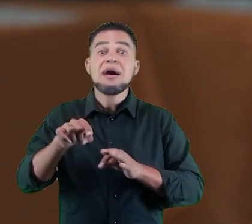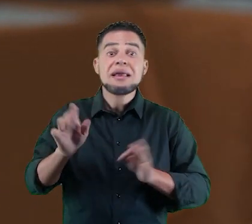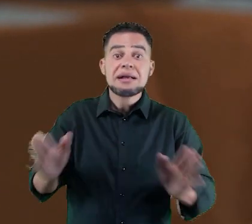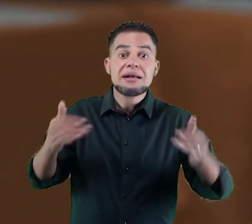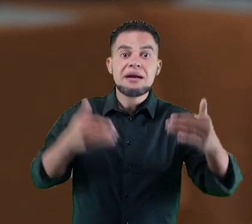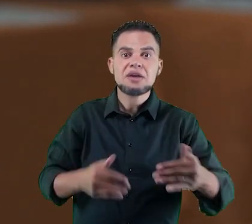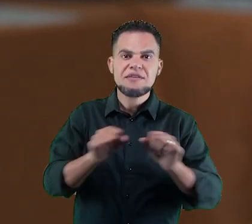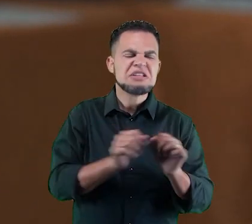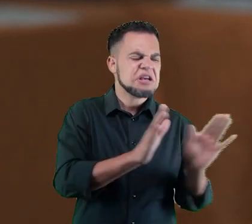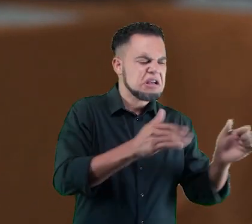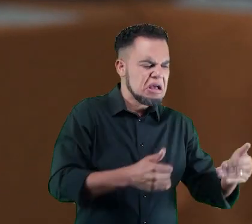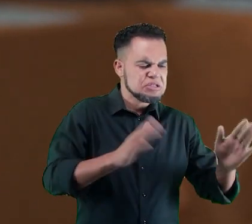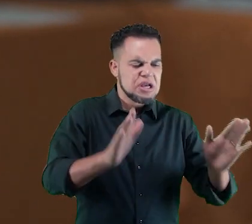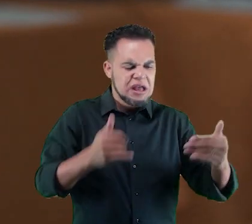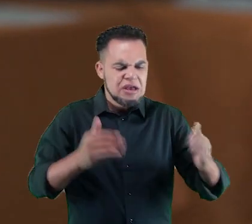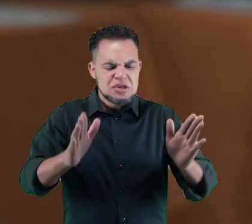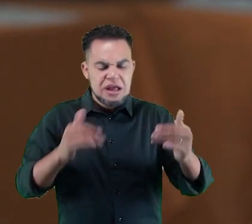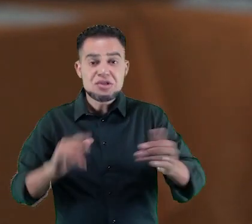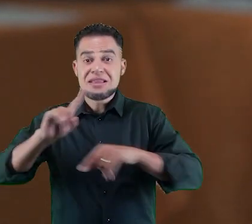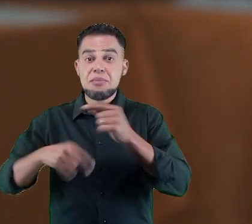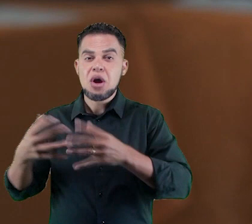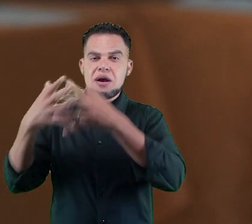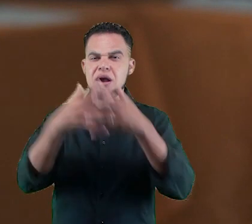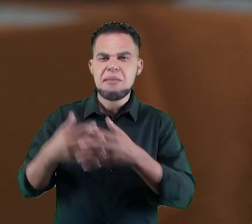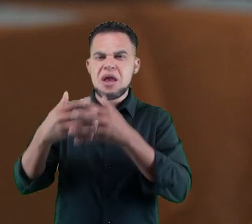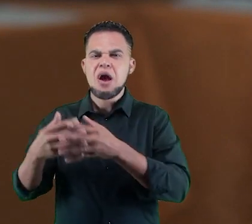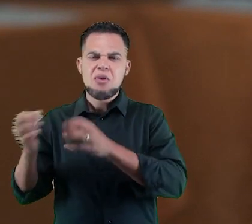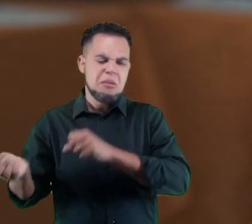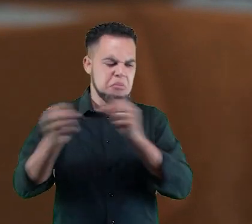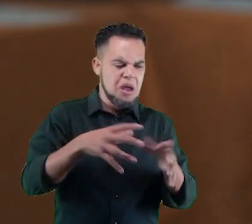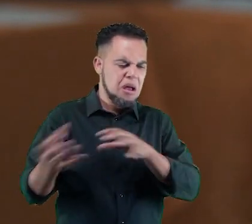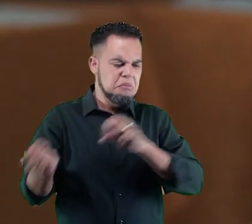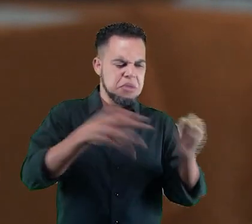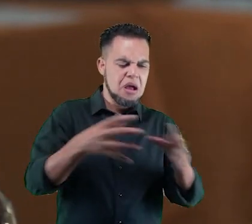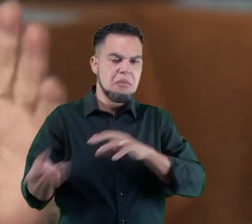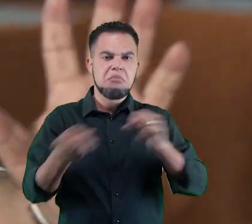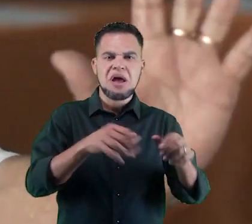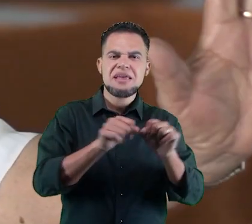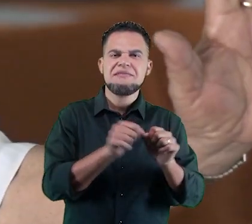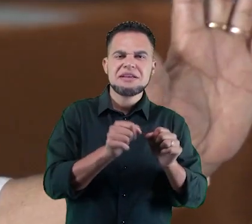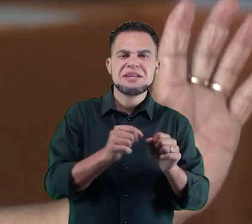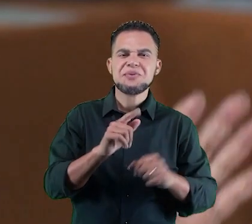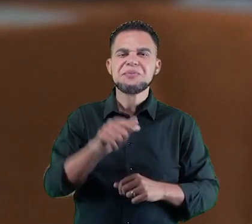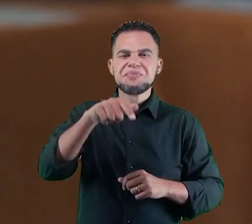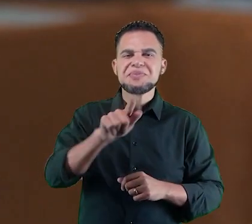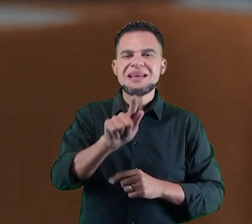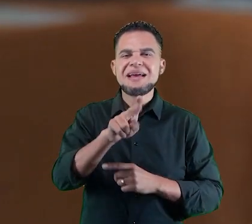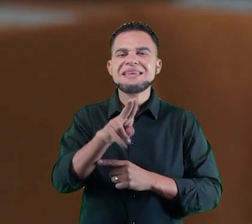The box was made and then the truck would come with the concrete, and it would be put and mixed, and, there, the curbs were made.